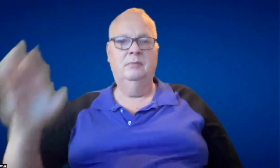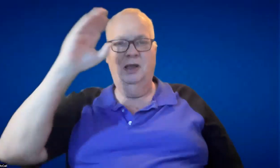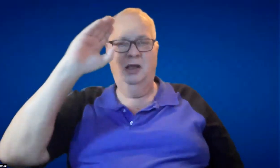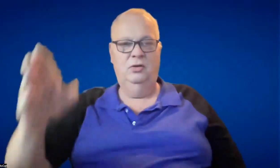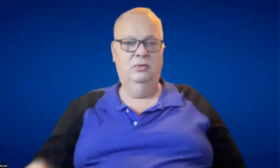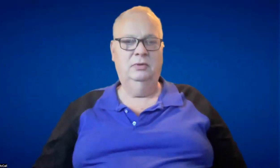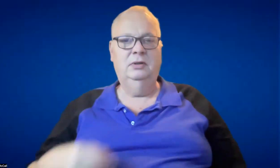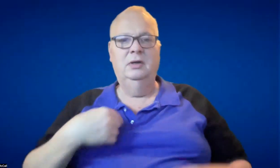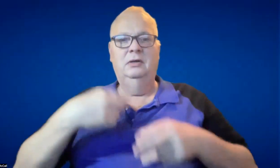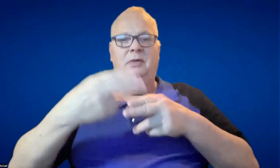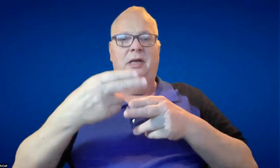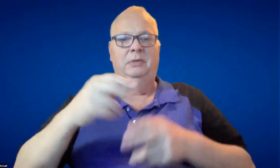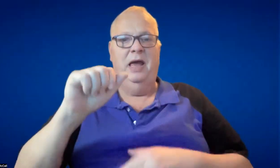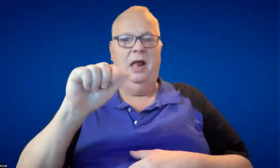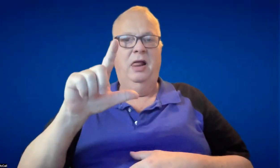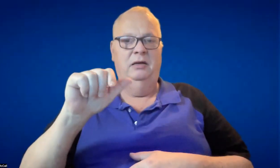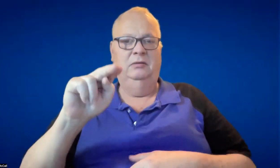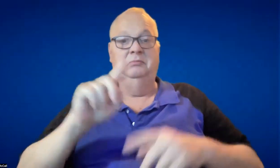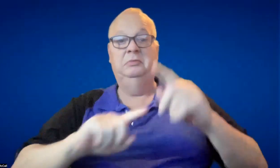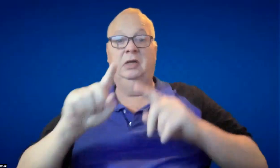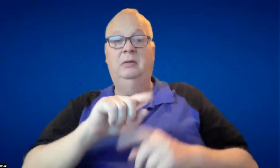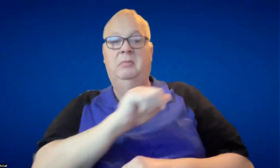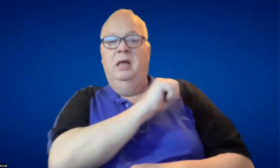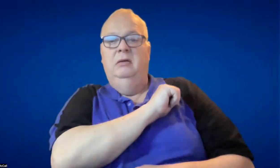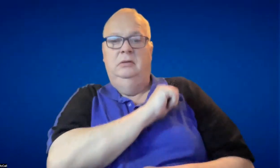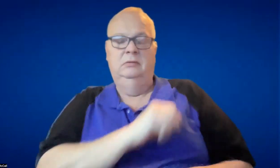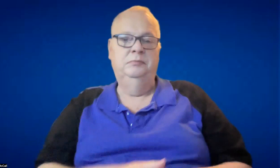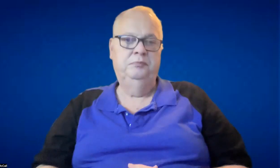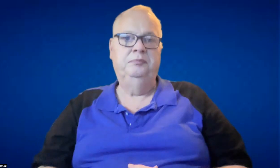Hello! My name is Alan. My sign name is an A on the chest.